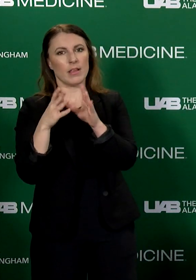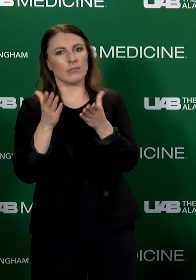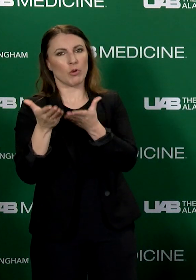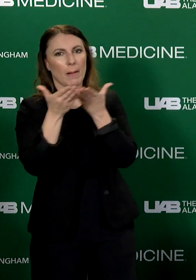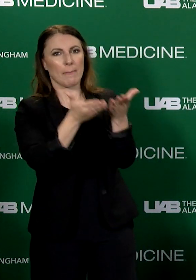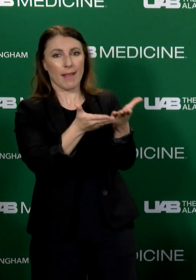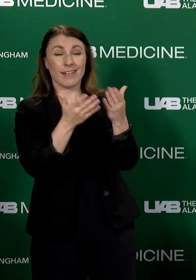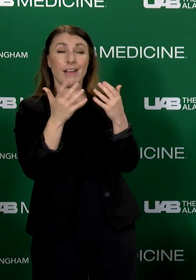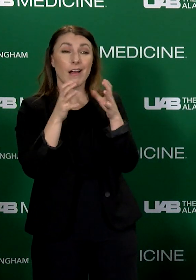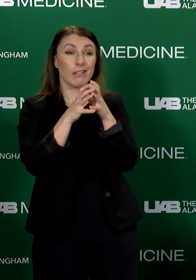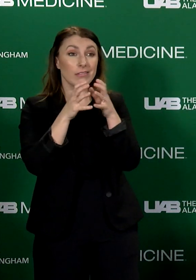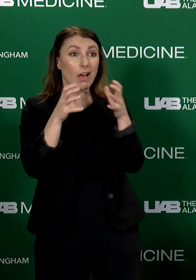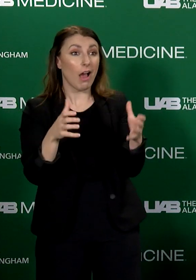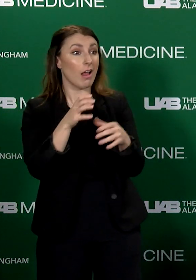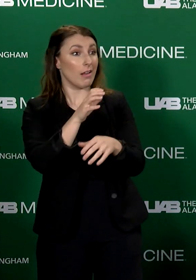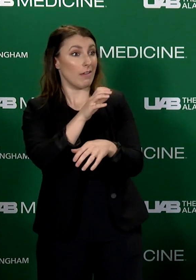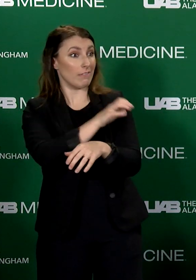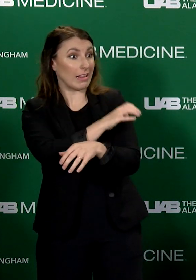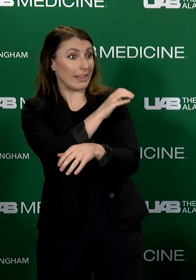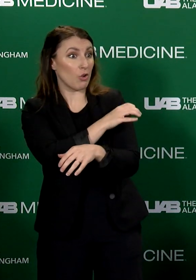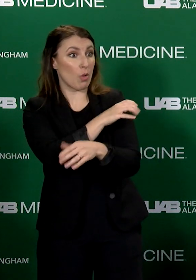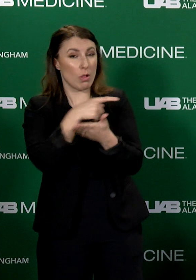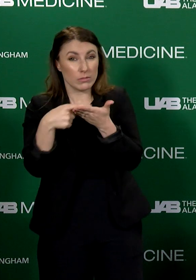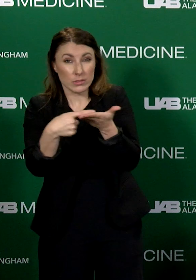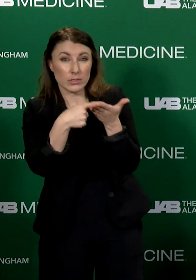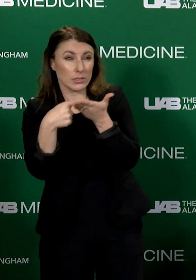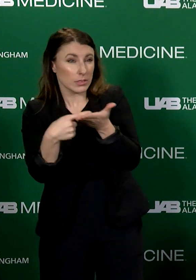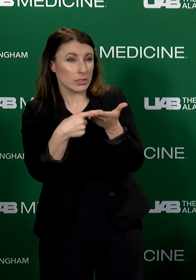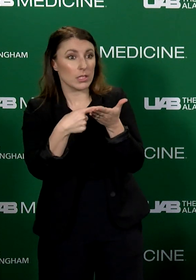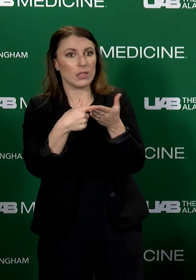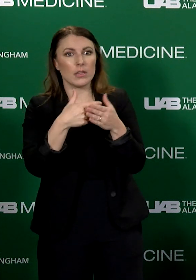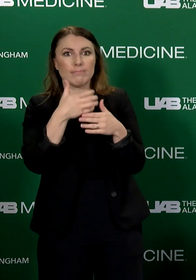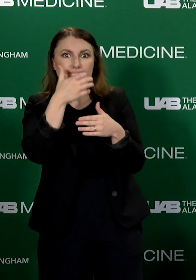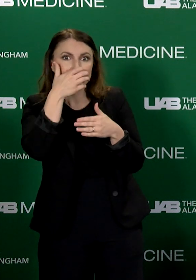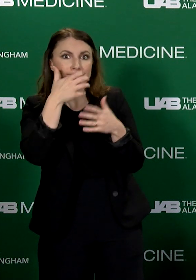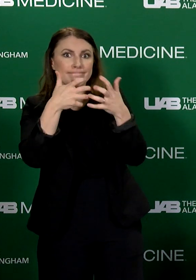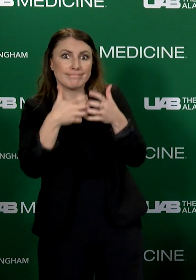occurring around the ventilators and that type of life-saving equipment I